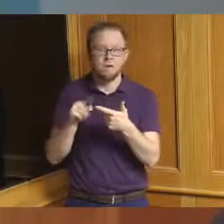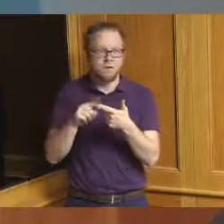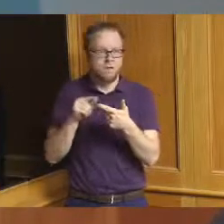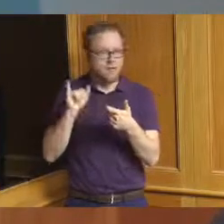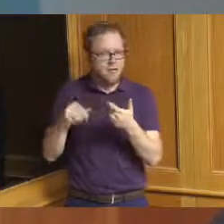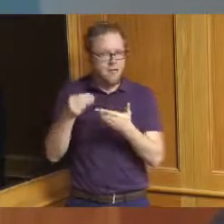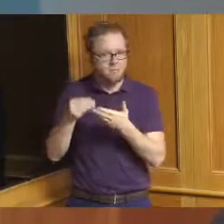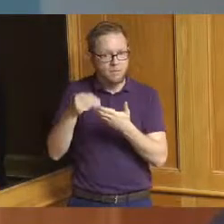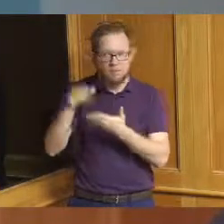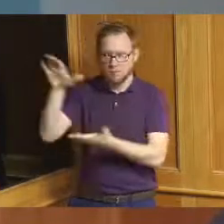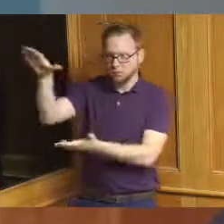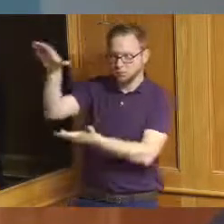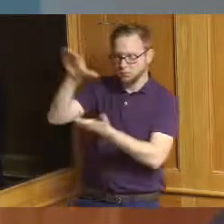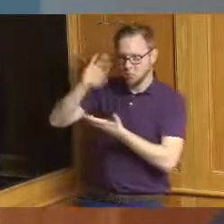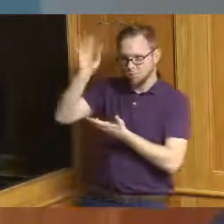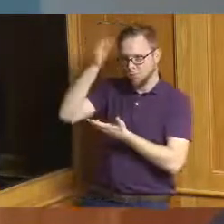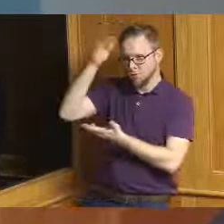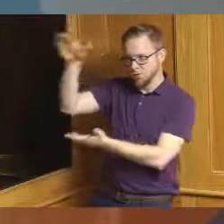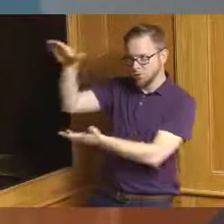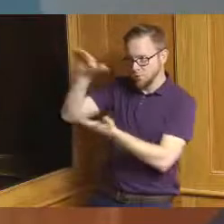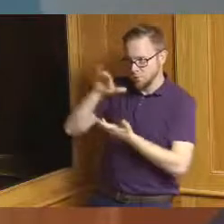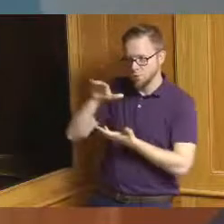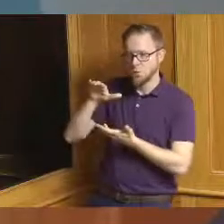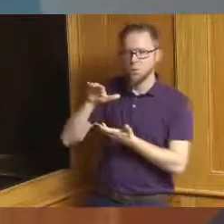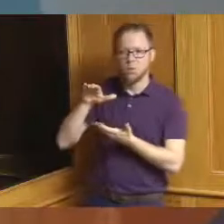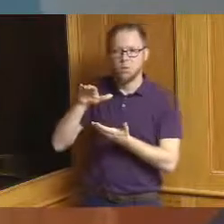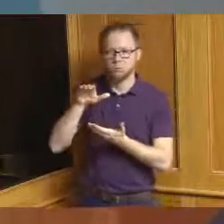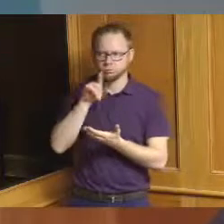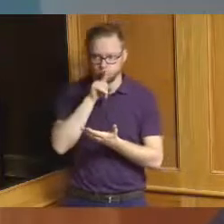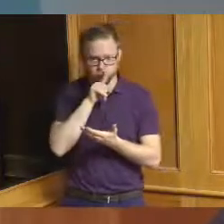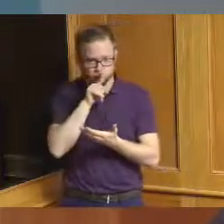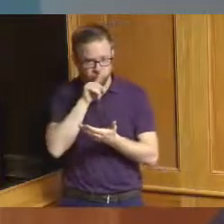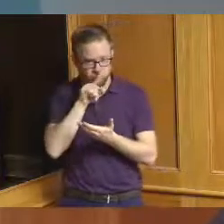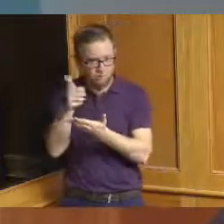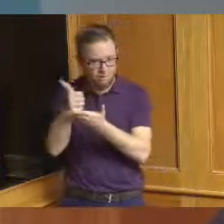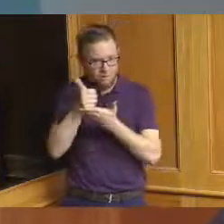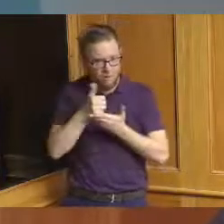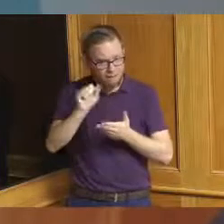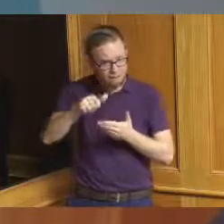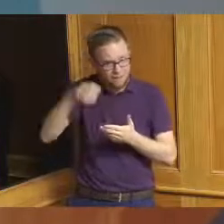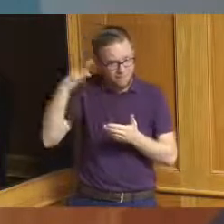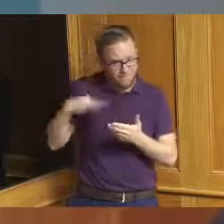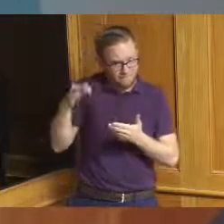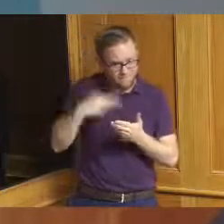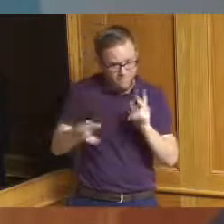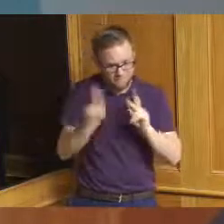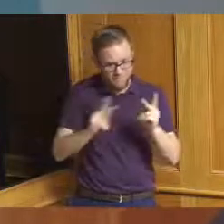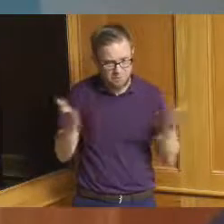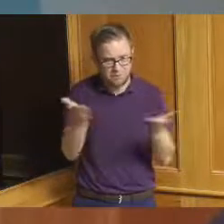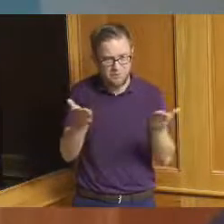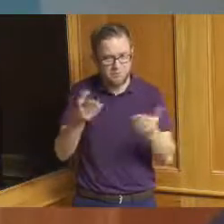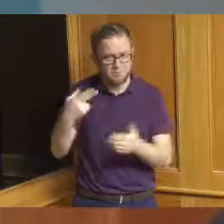government have been a real asset to the citizens of this county but also a challenge when it comes